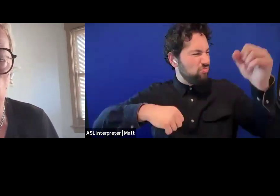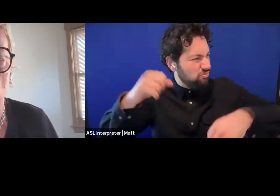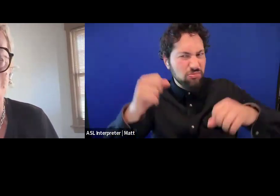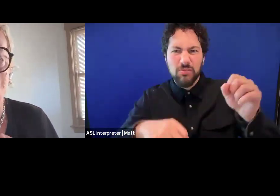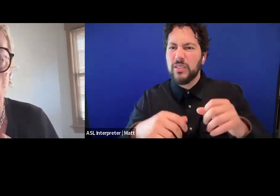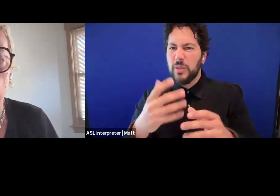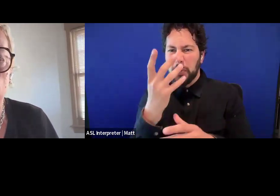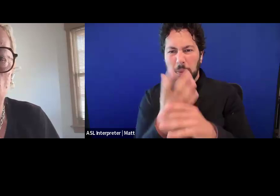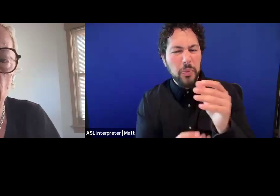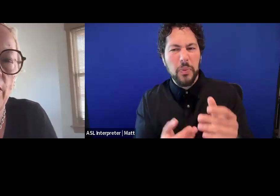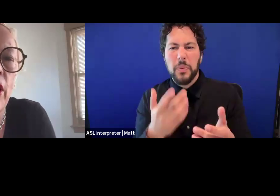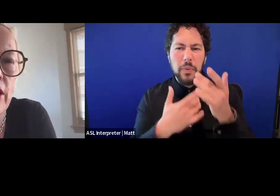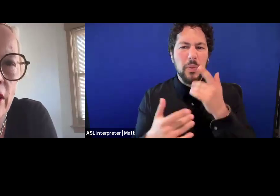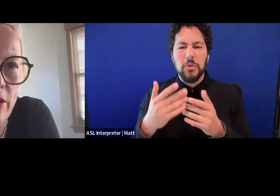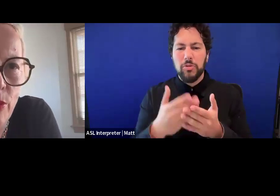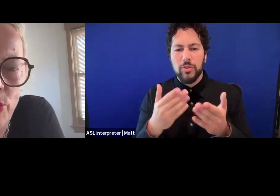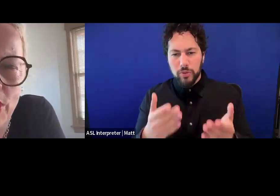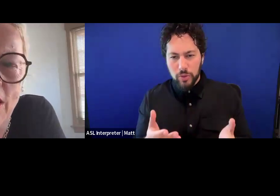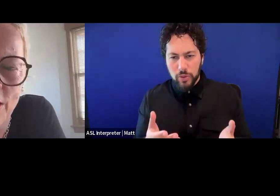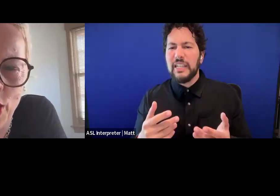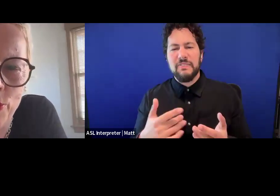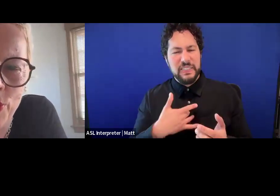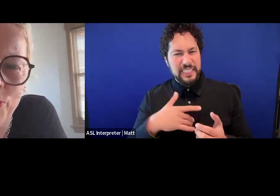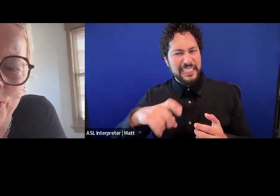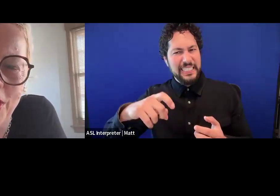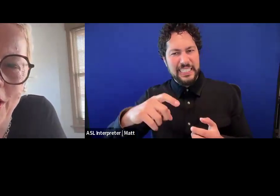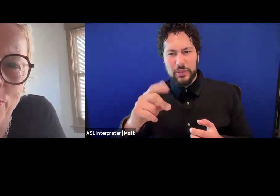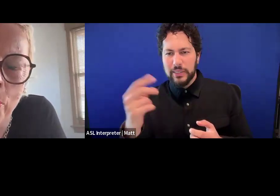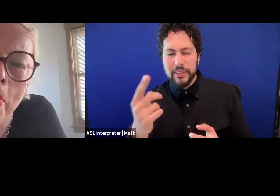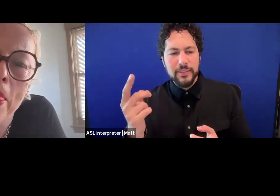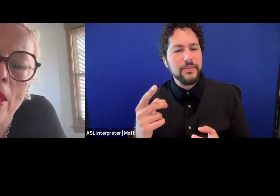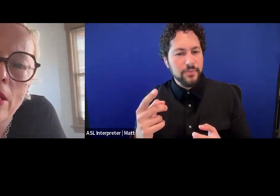And have had as… particular types of, um…